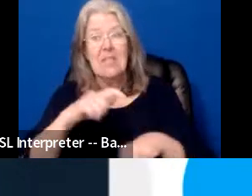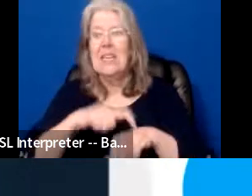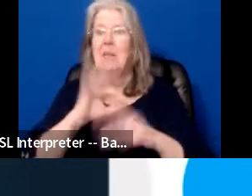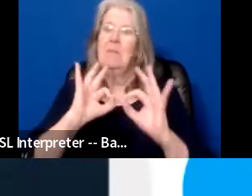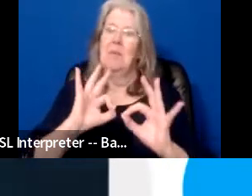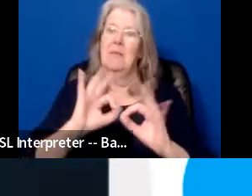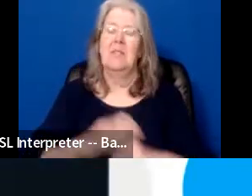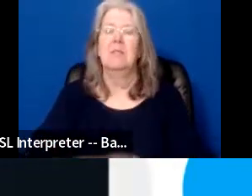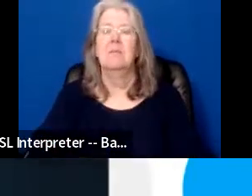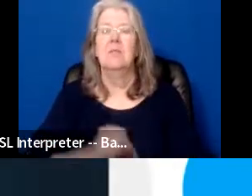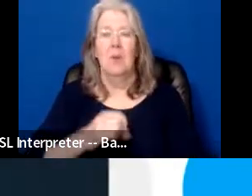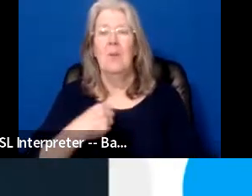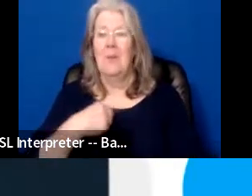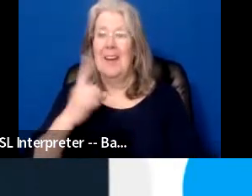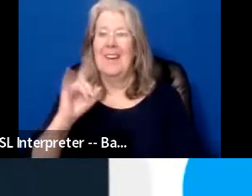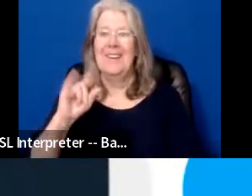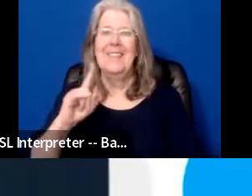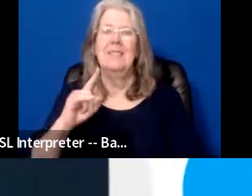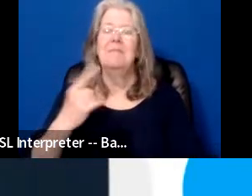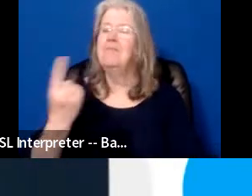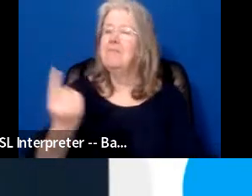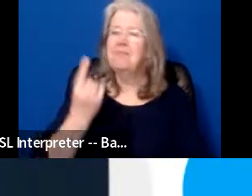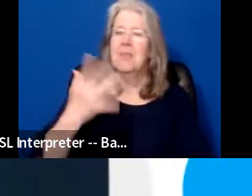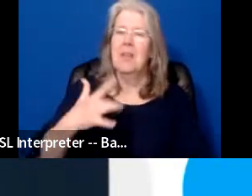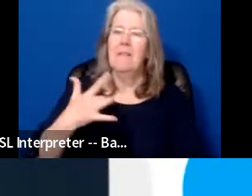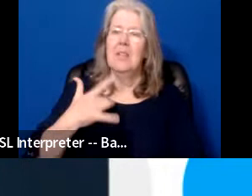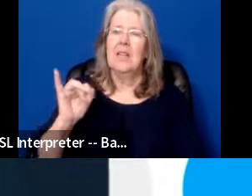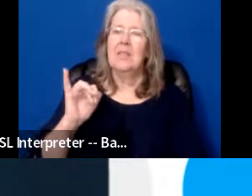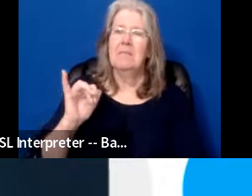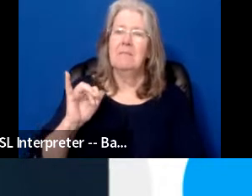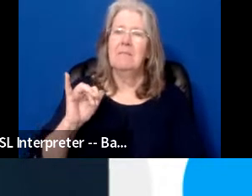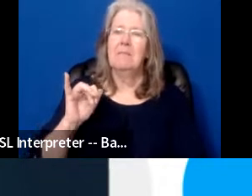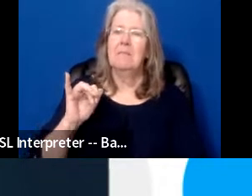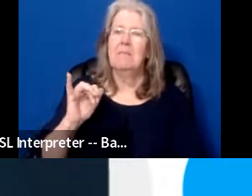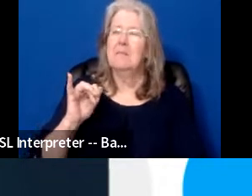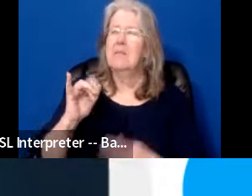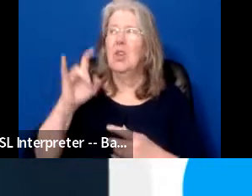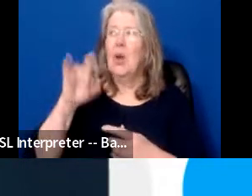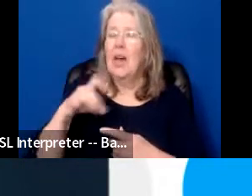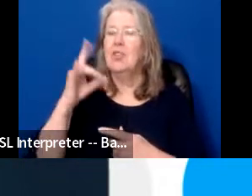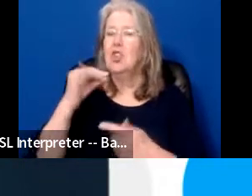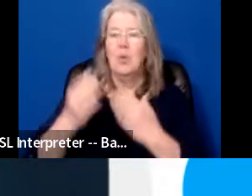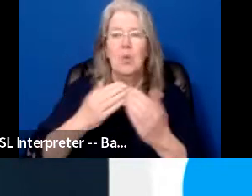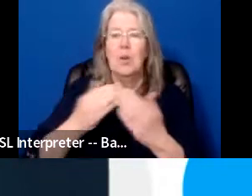So I did. I just feel like you know we're doing whatever we've got to do kind of thing, and